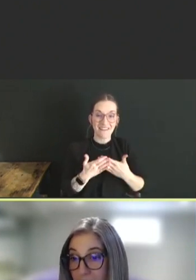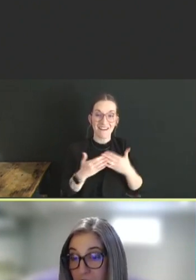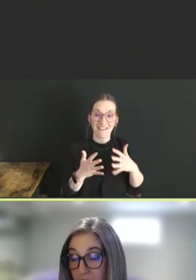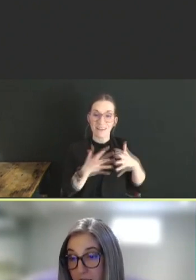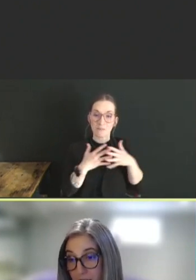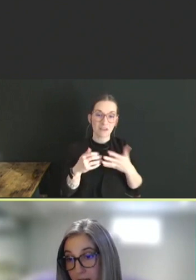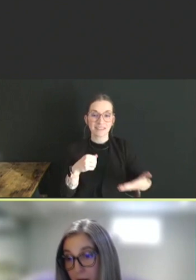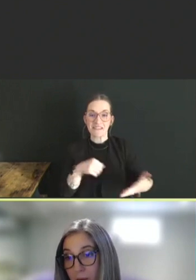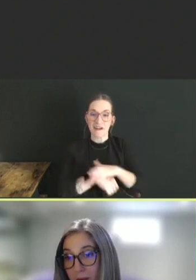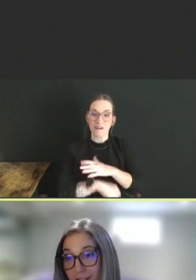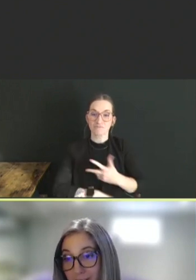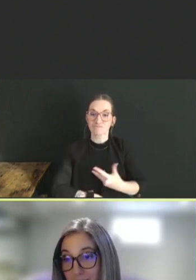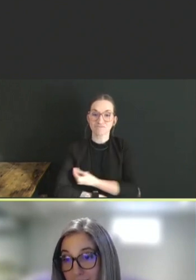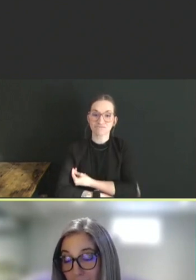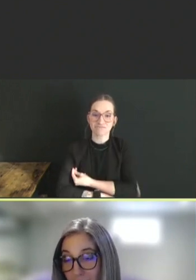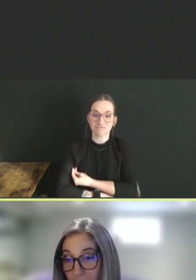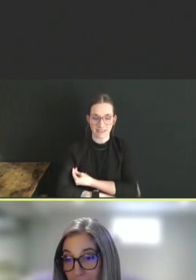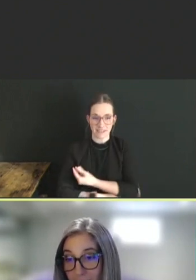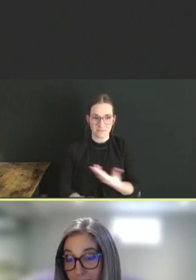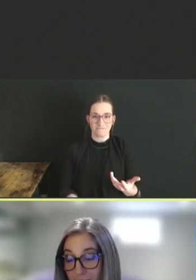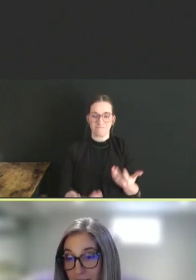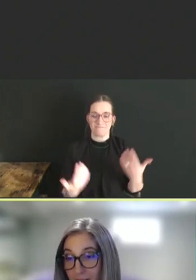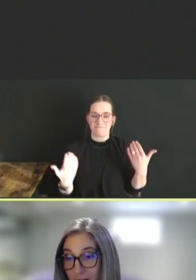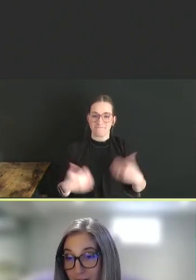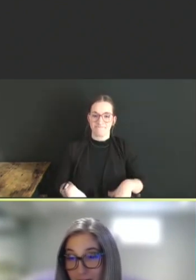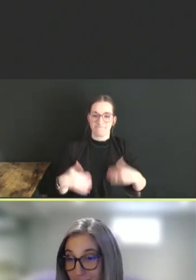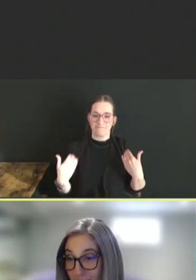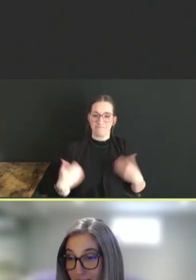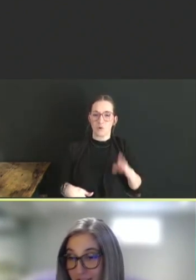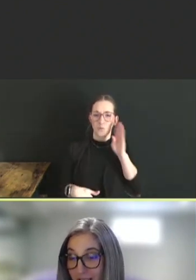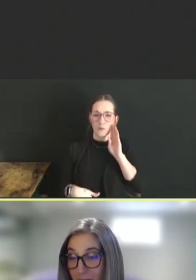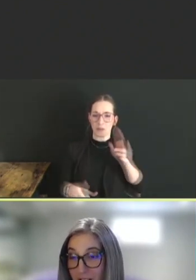And that will be just really a huge, huge celebration.